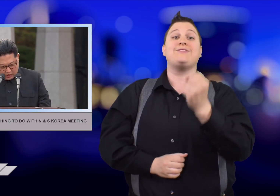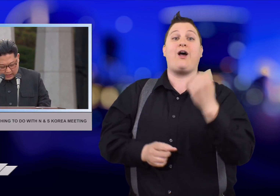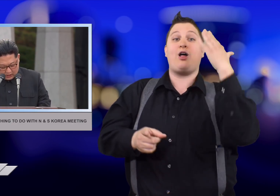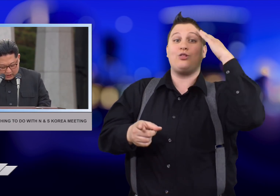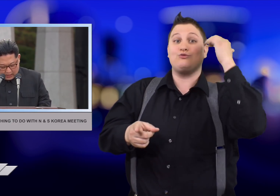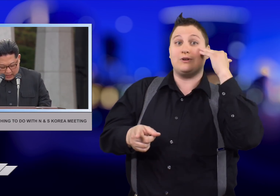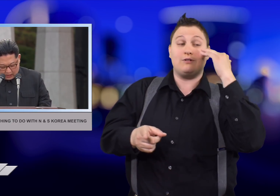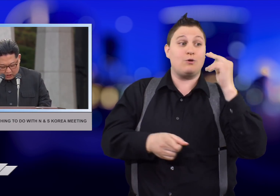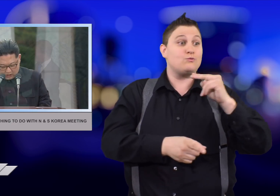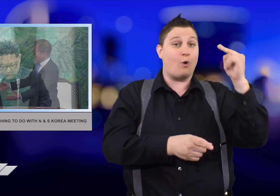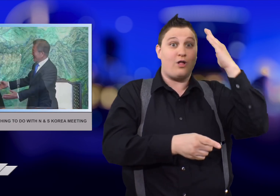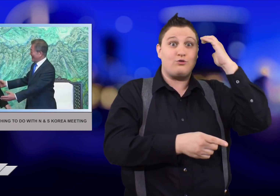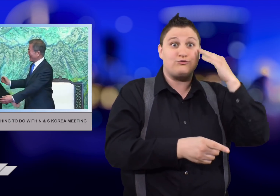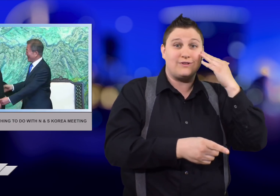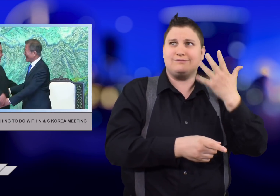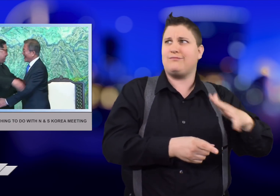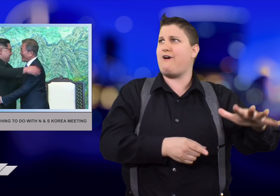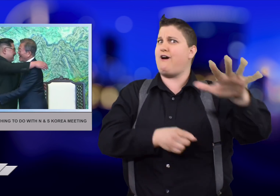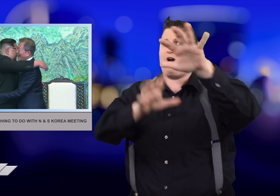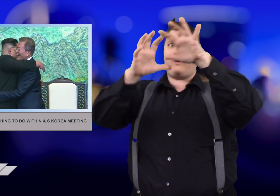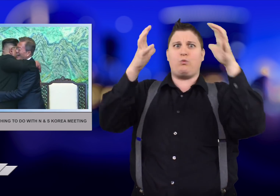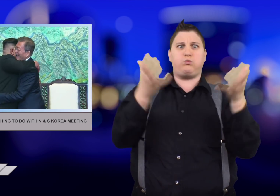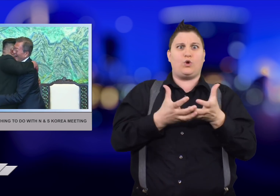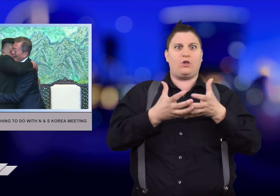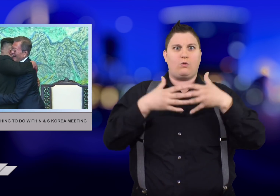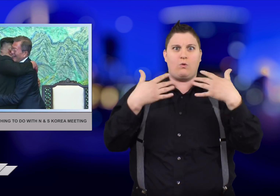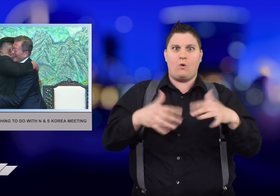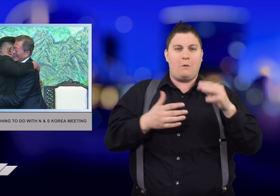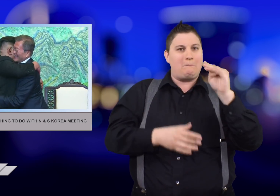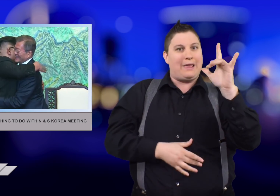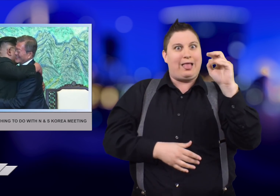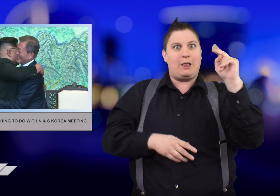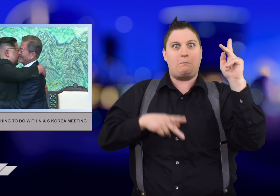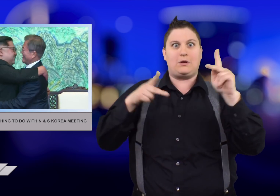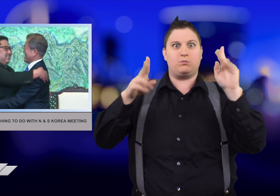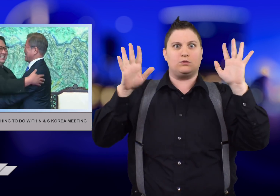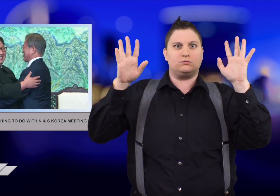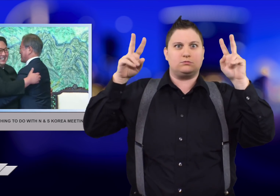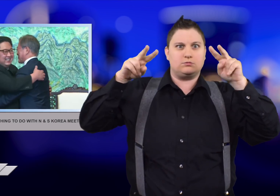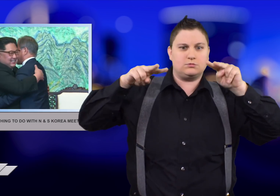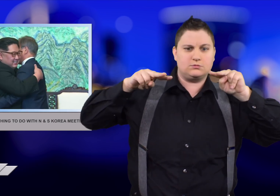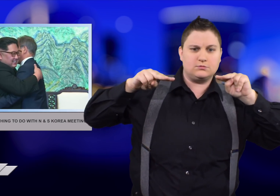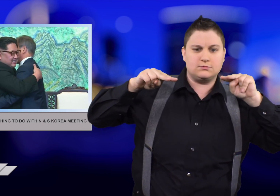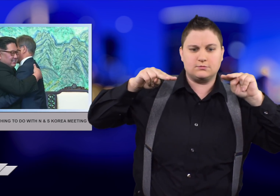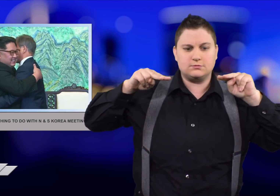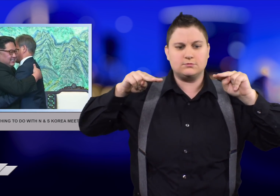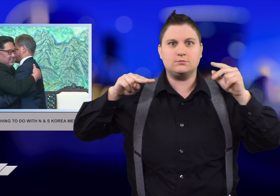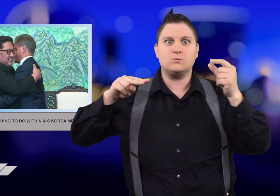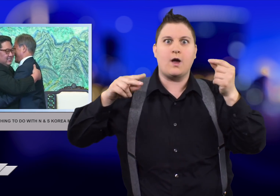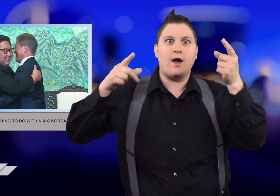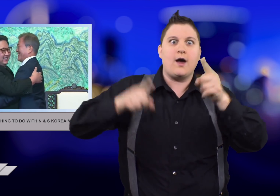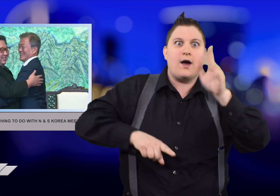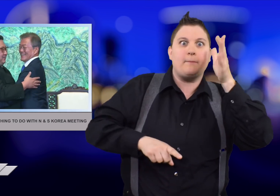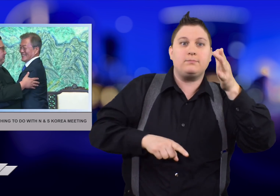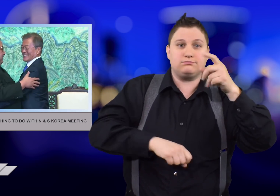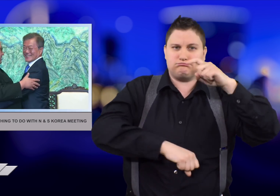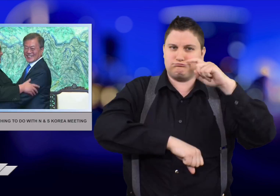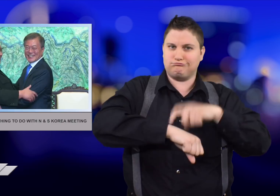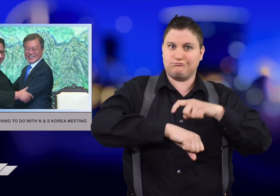And now millions across both Koreas and around the world wait to see what will happen when